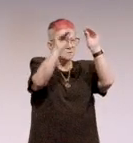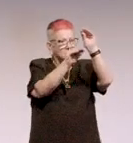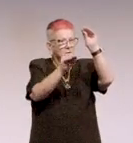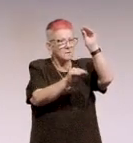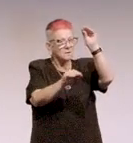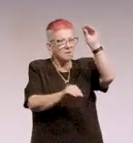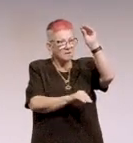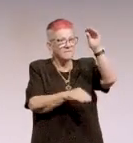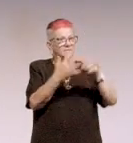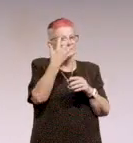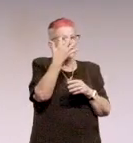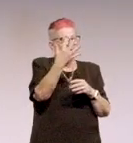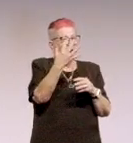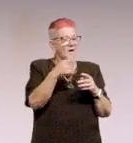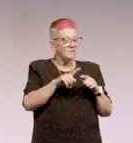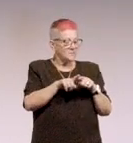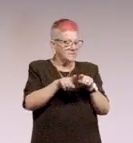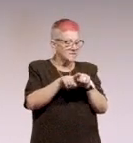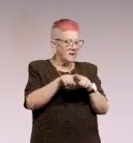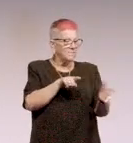is touch.